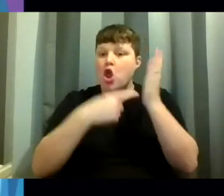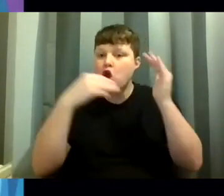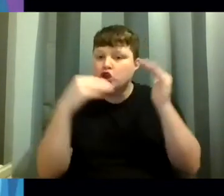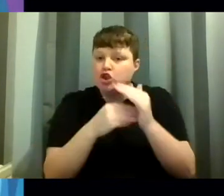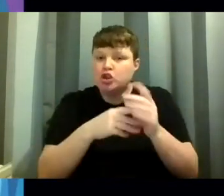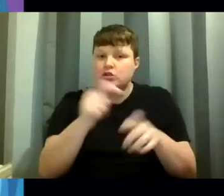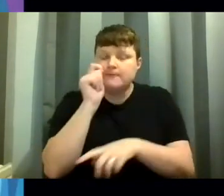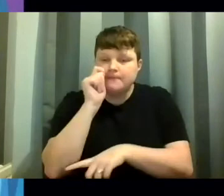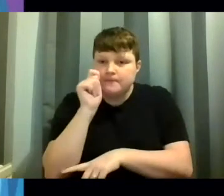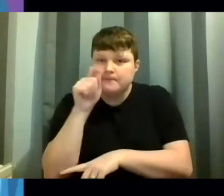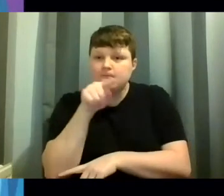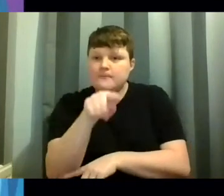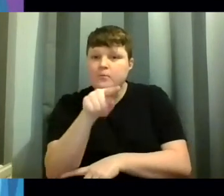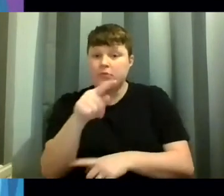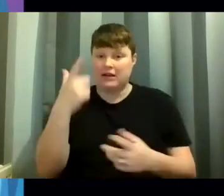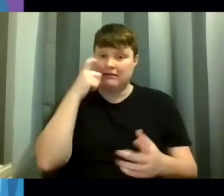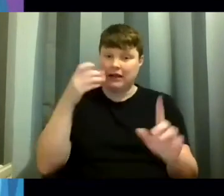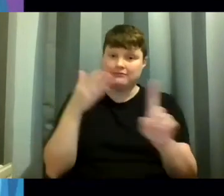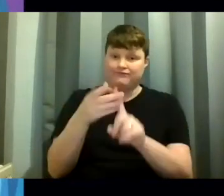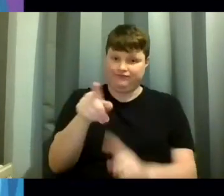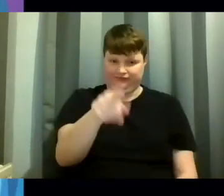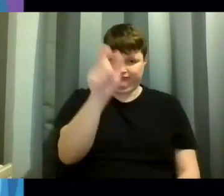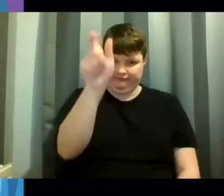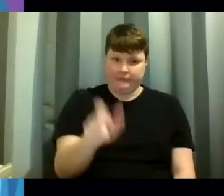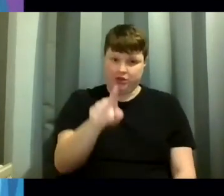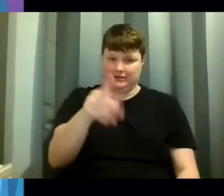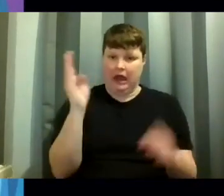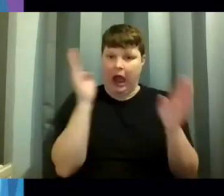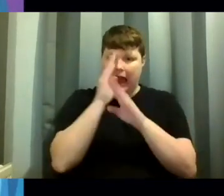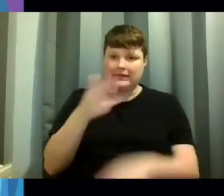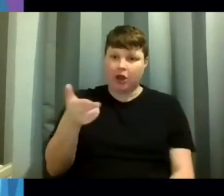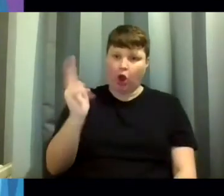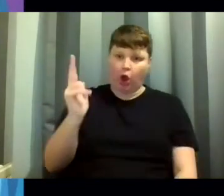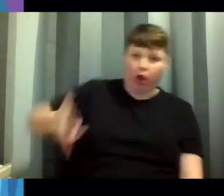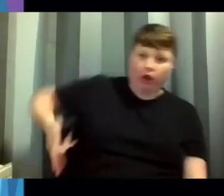the fact that this particular person is concealing a gun so this is seeing through people's clothes